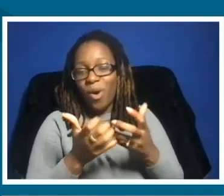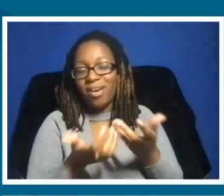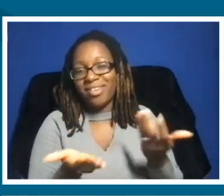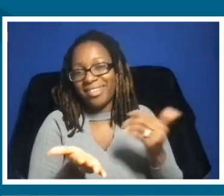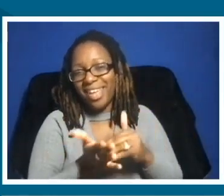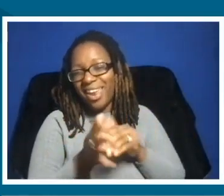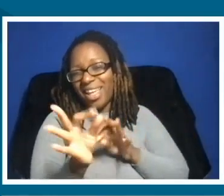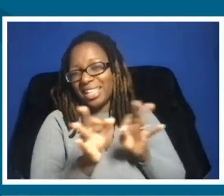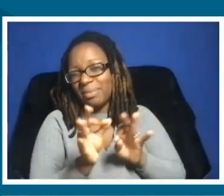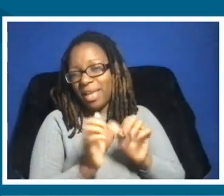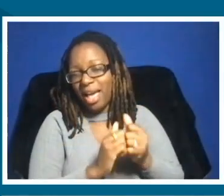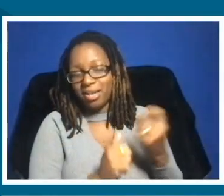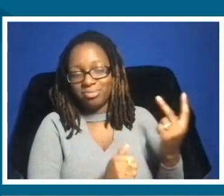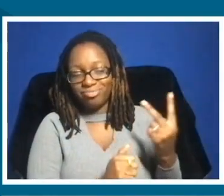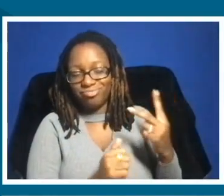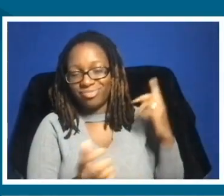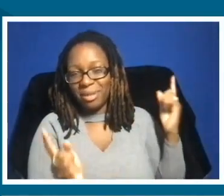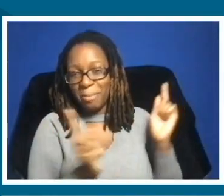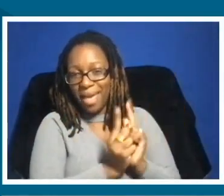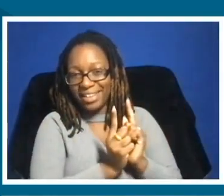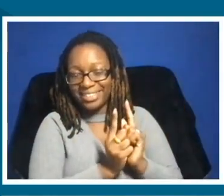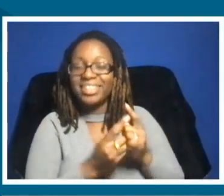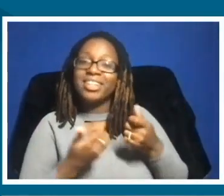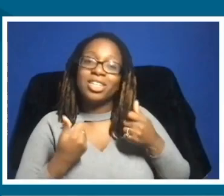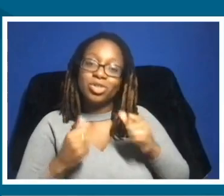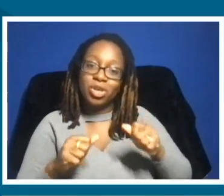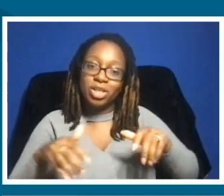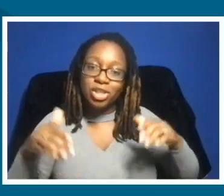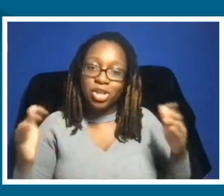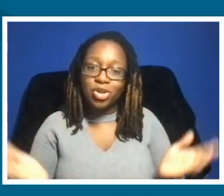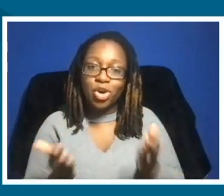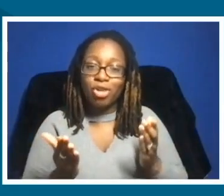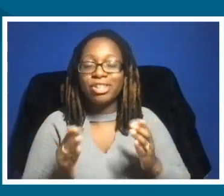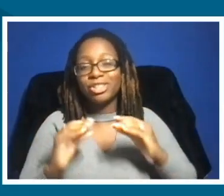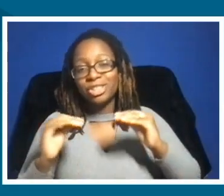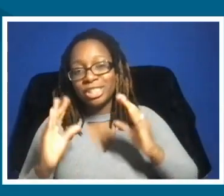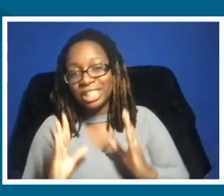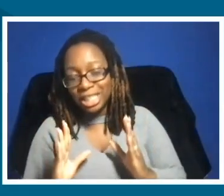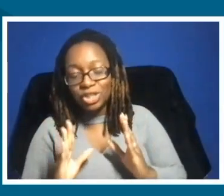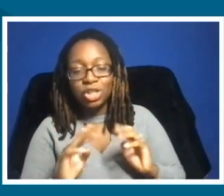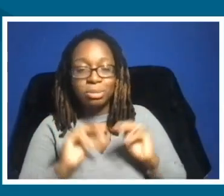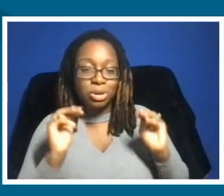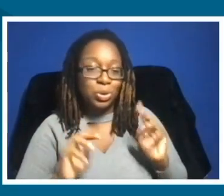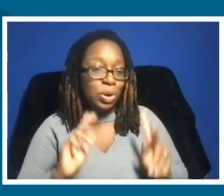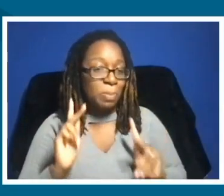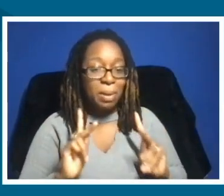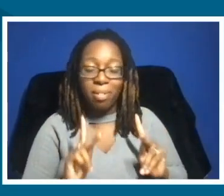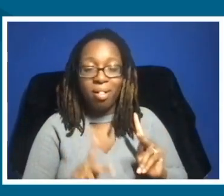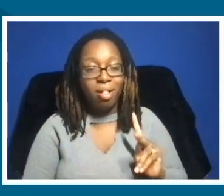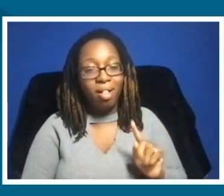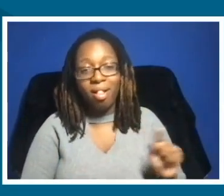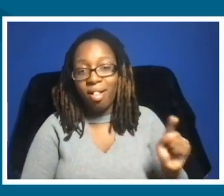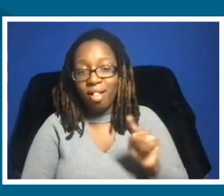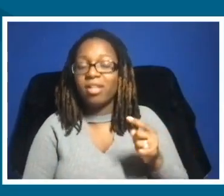collaborate as a way to encourage teachers and museum folks out there to